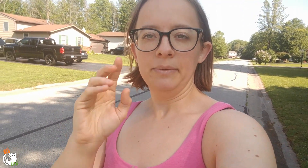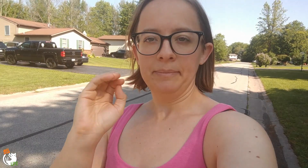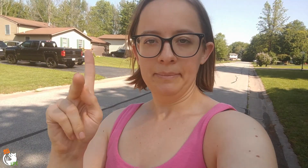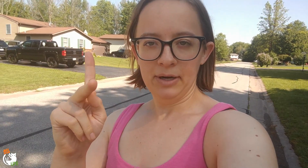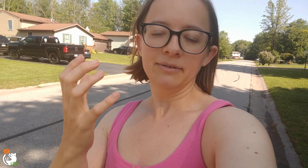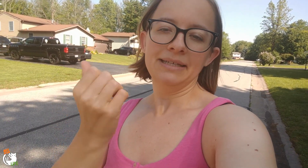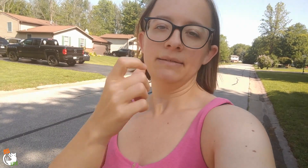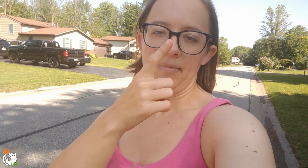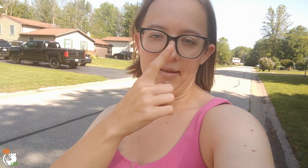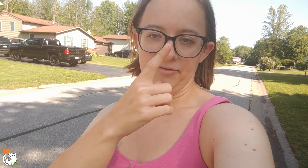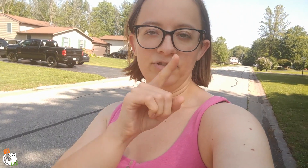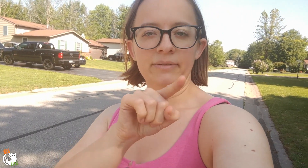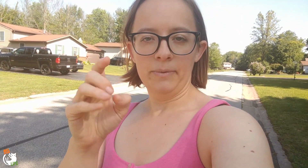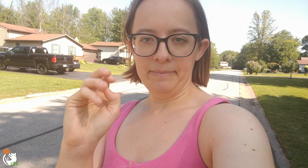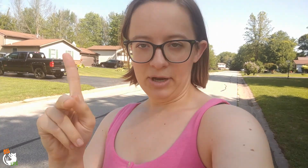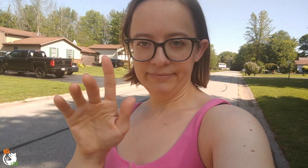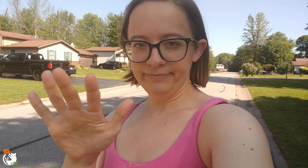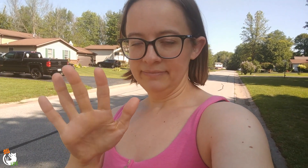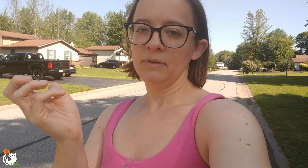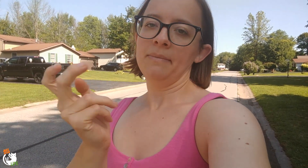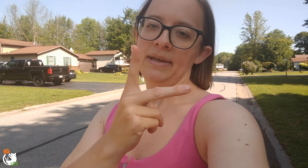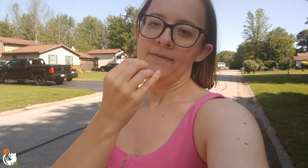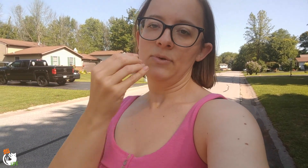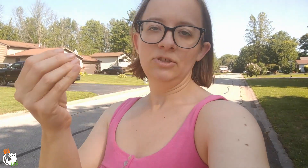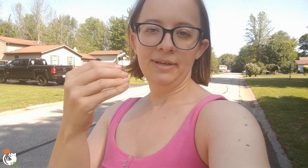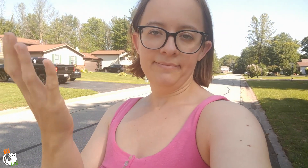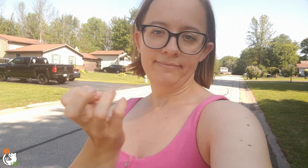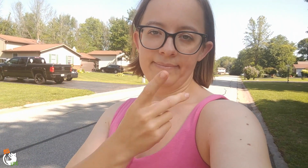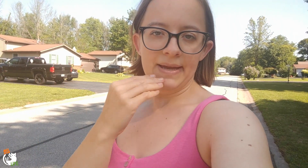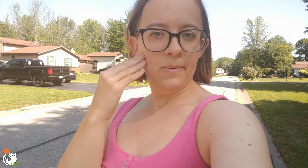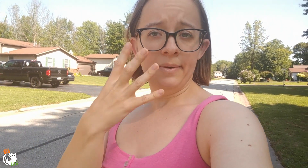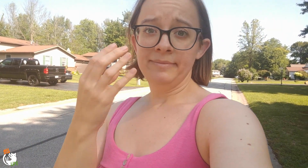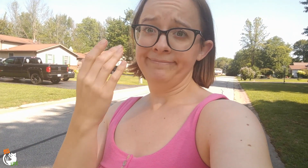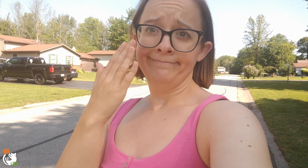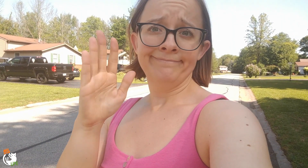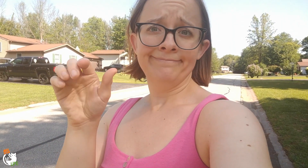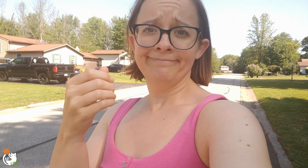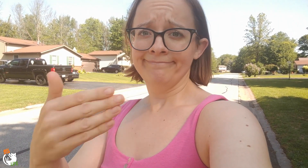Then later gonna go to the park for lunch. Then come back and do some grocery shopping,